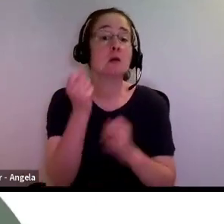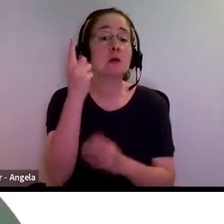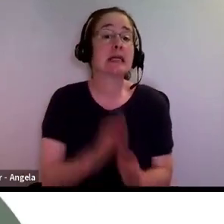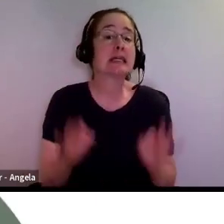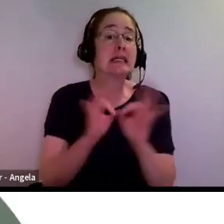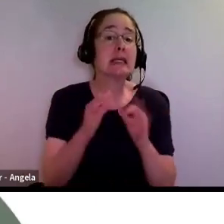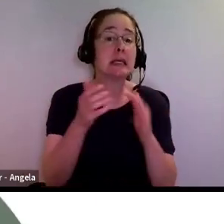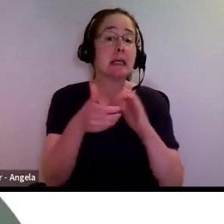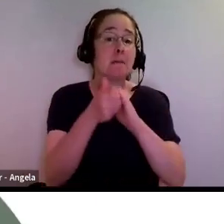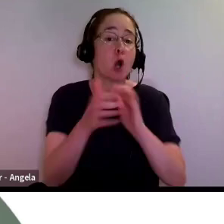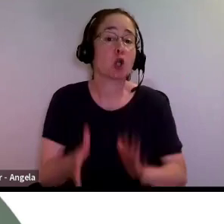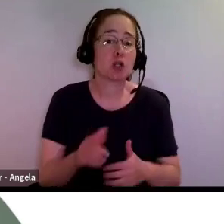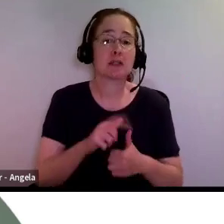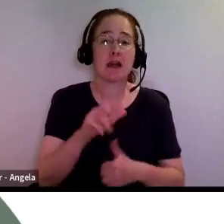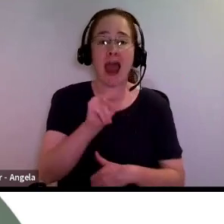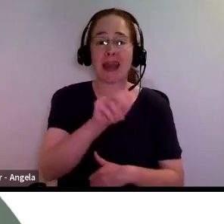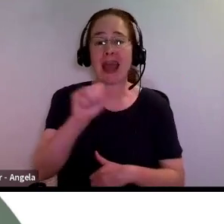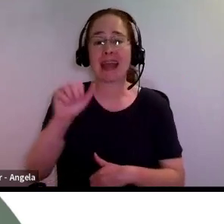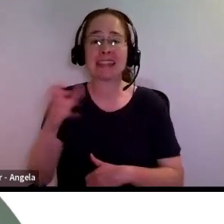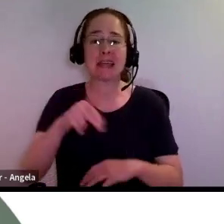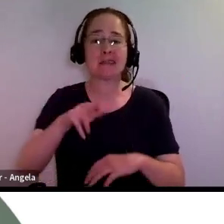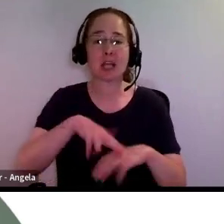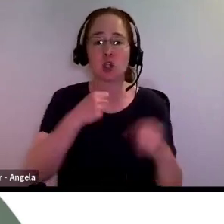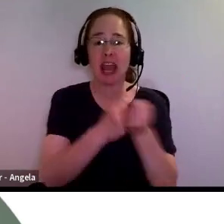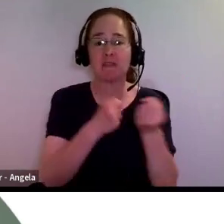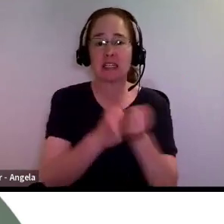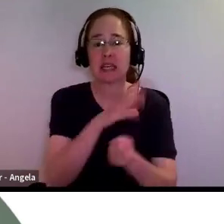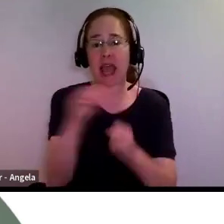are the NAAC, which is the national advocacy and Action